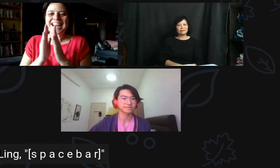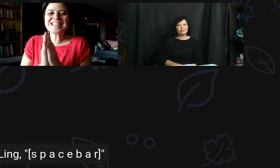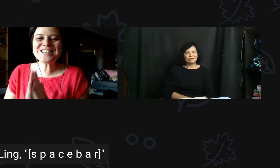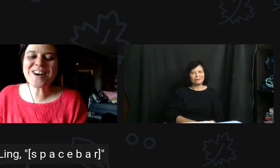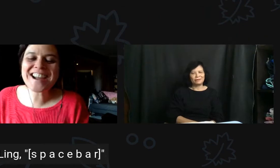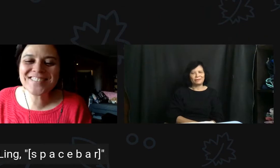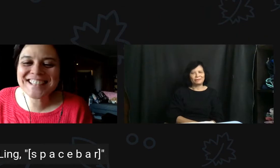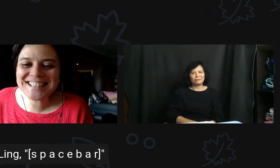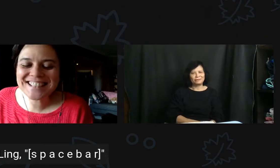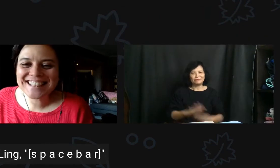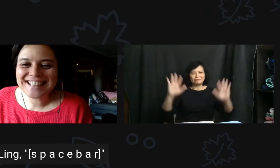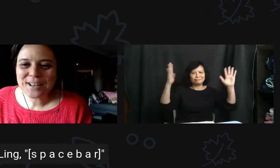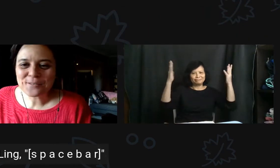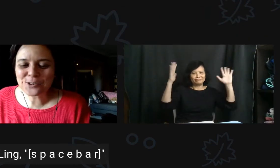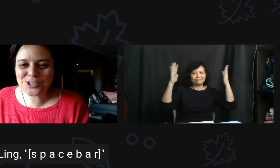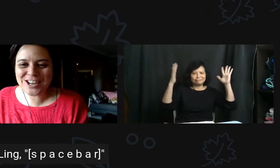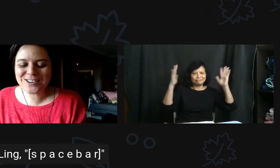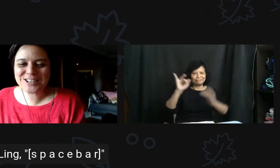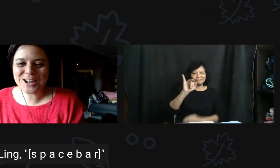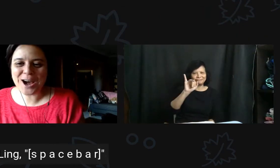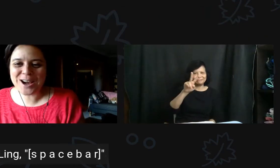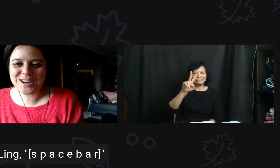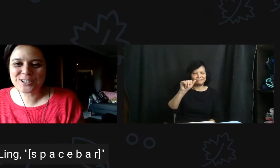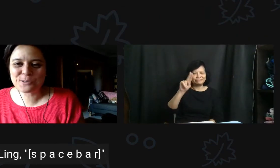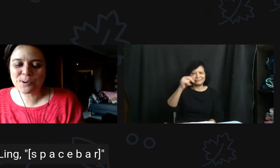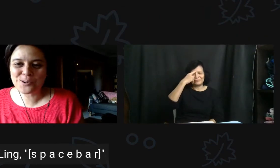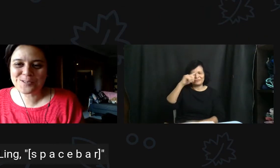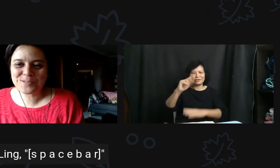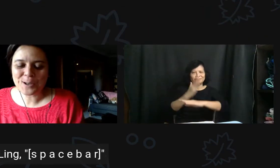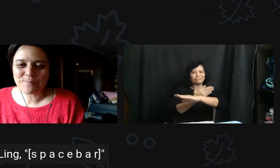Thank you Ivan for sharing your poem.